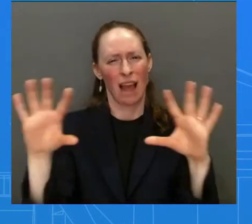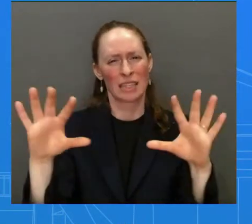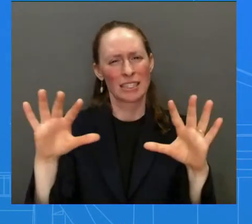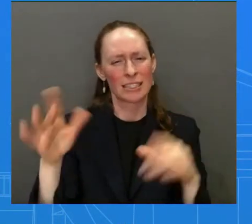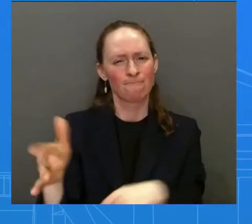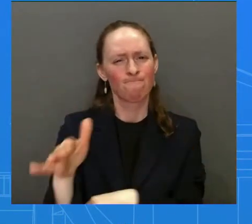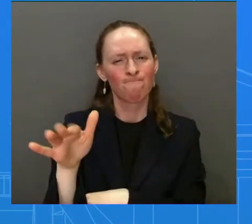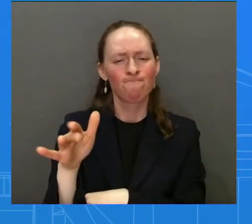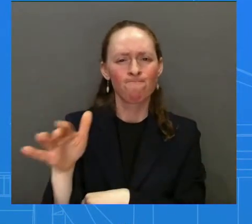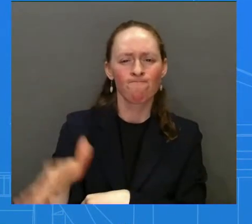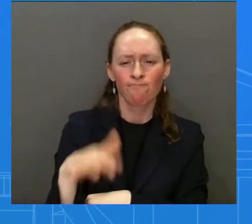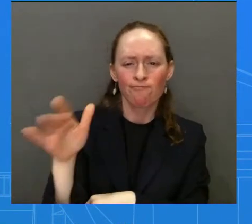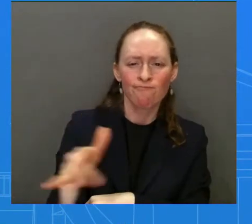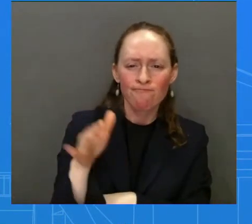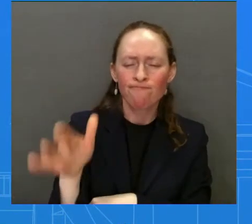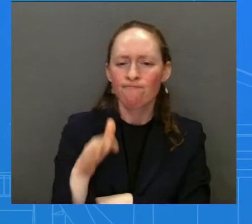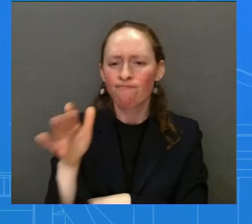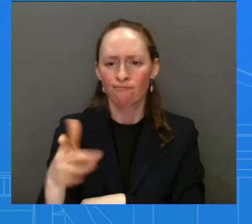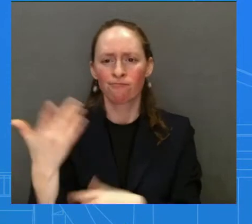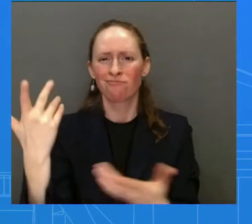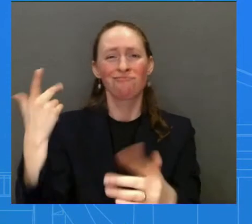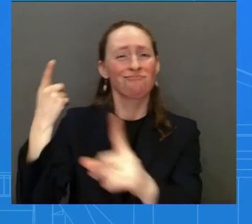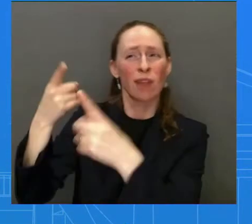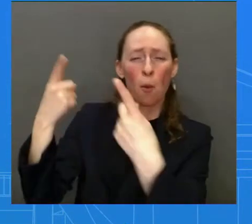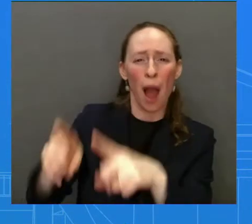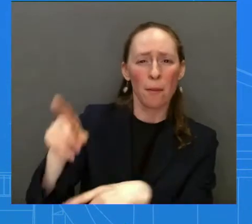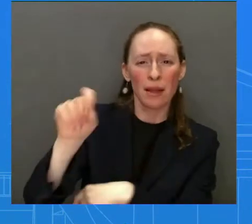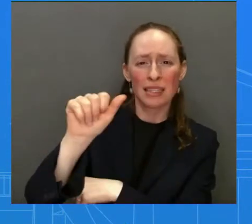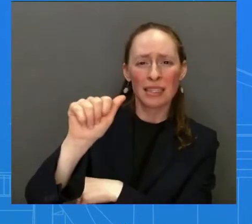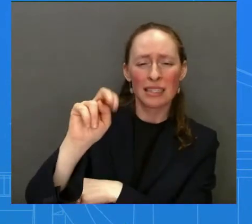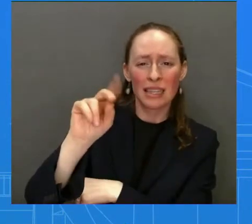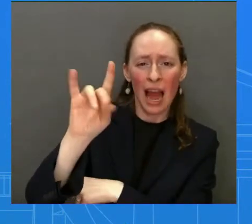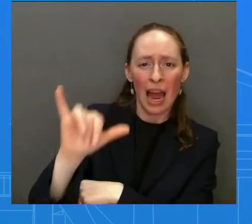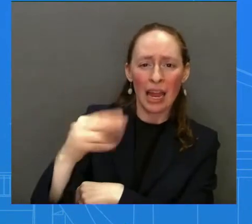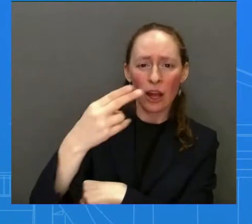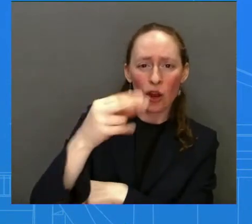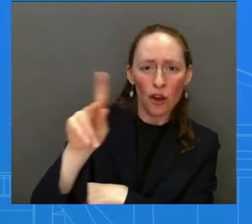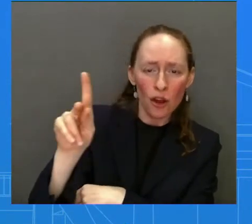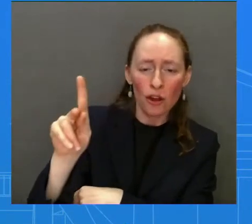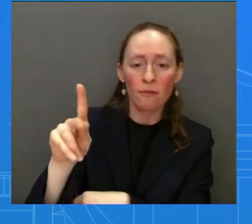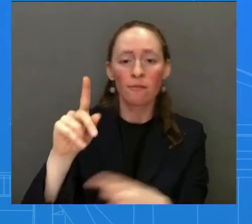how Americans feel about it? Tennessee is obviously a state with a gun culture